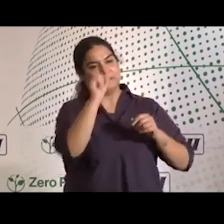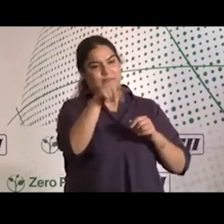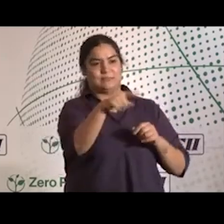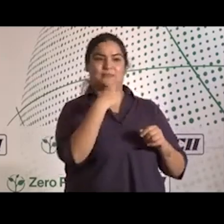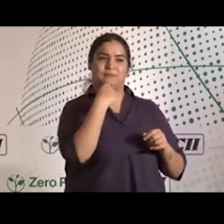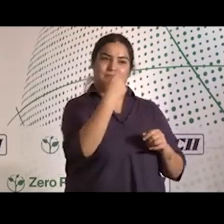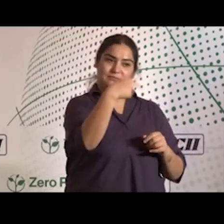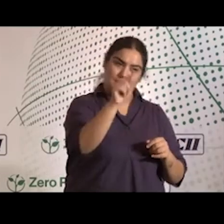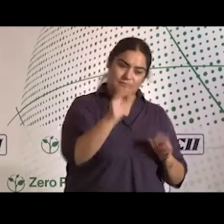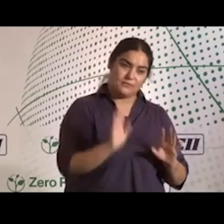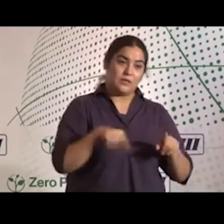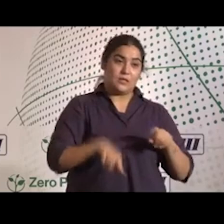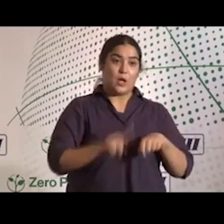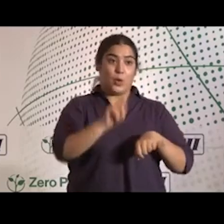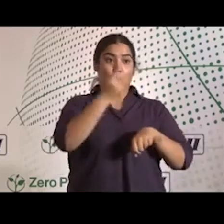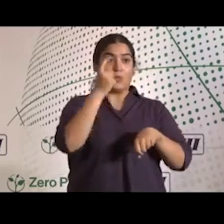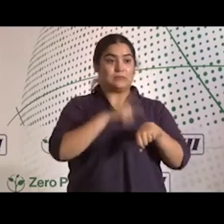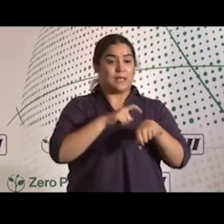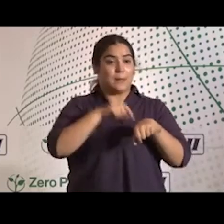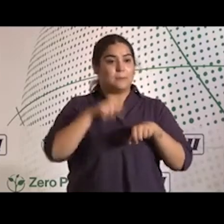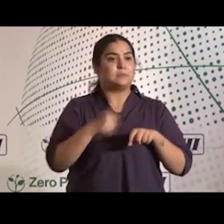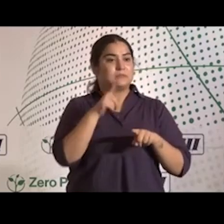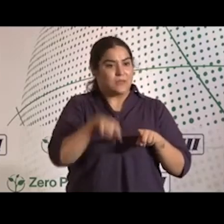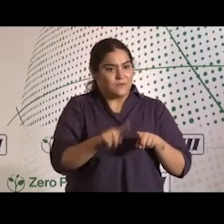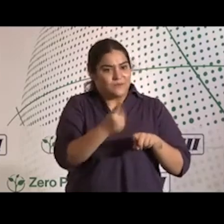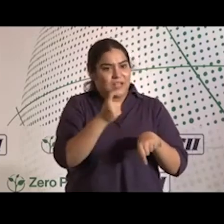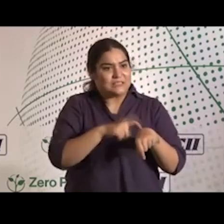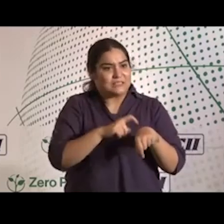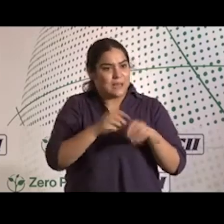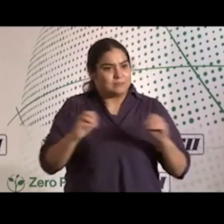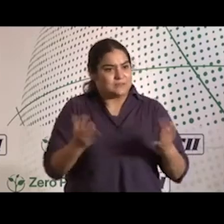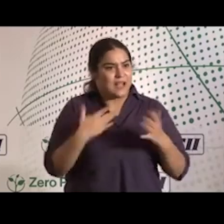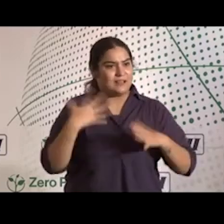but this is the first of many conferences, hopefully, and you'll note